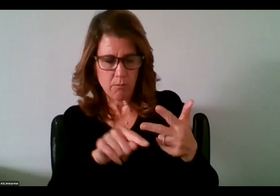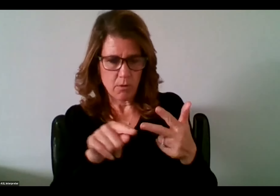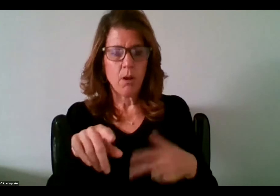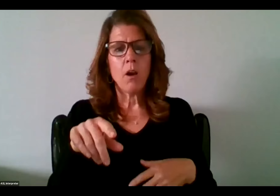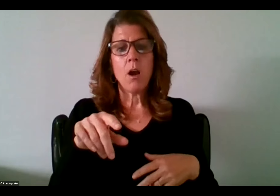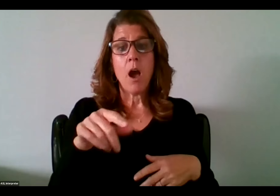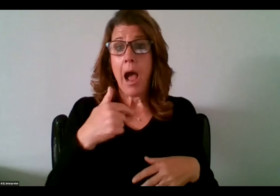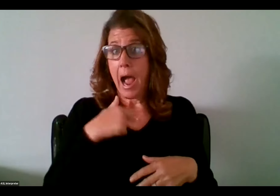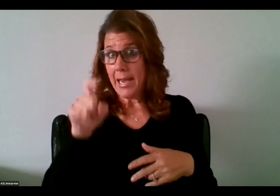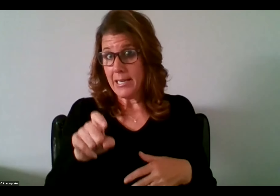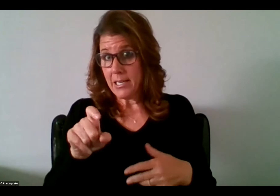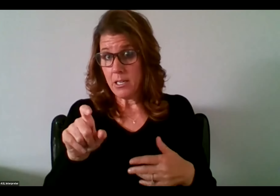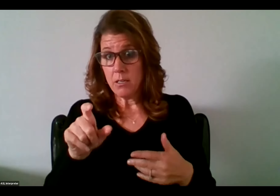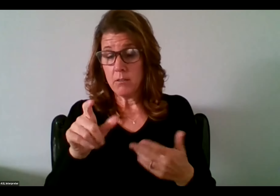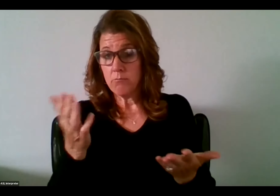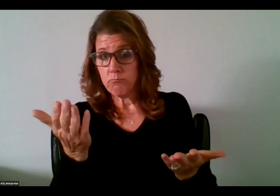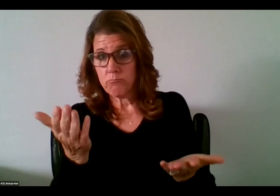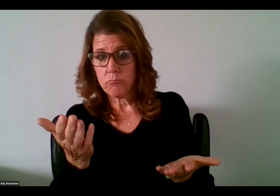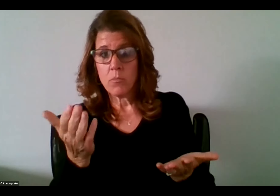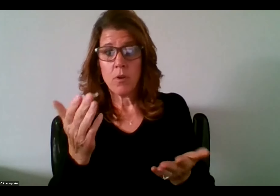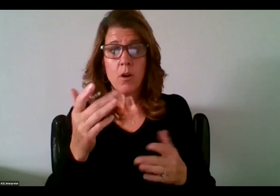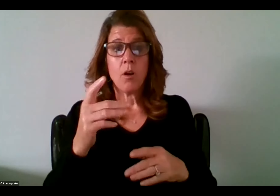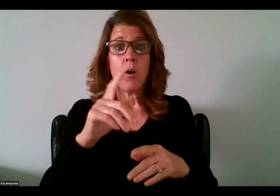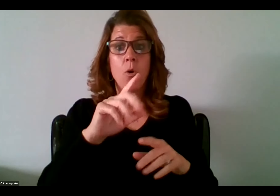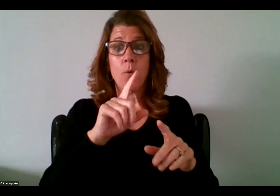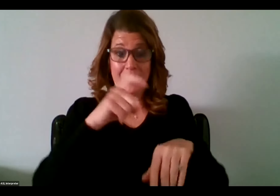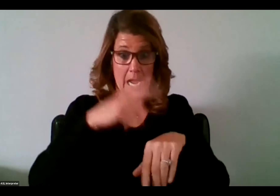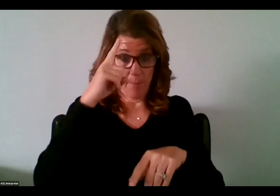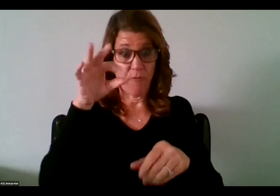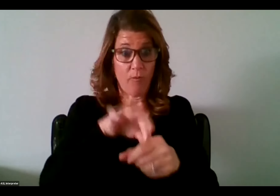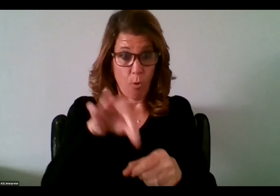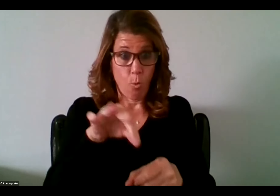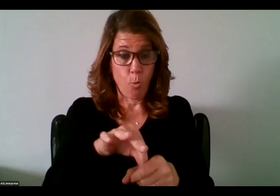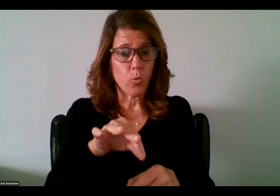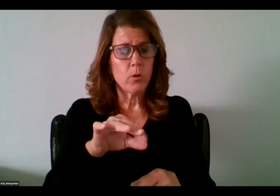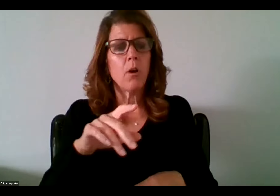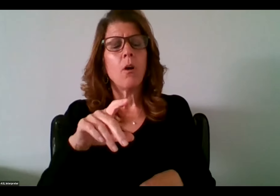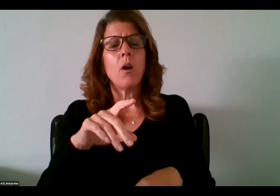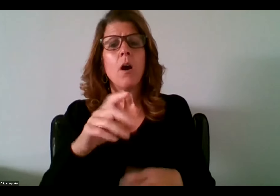I need to know for next month when we vote on them, is how many of these individuals